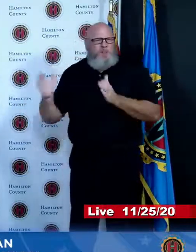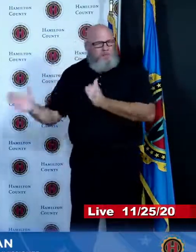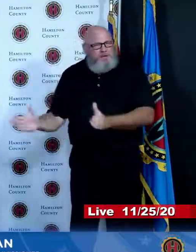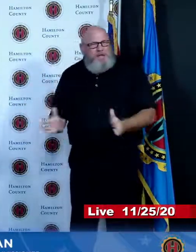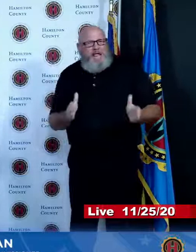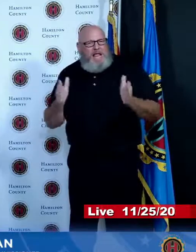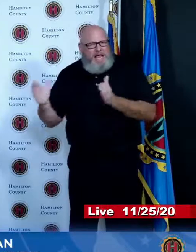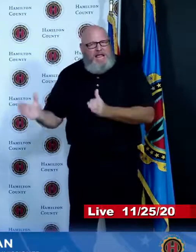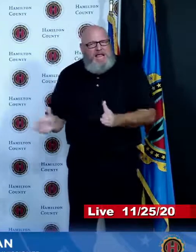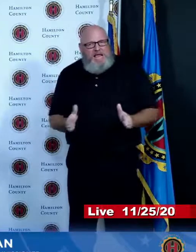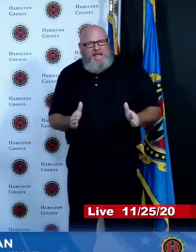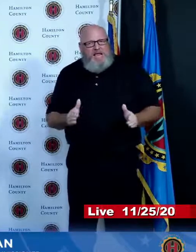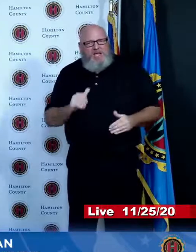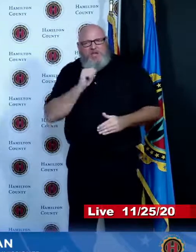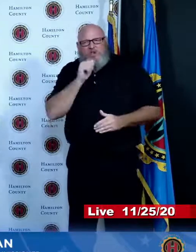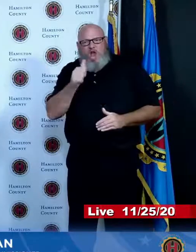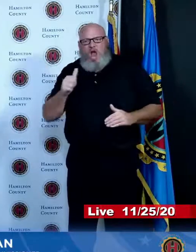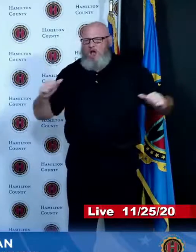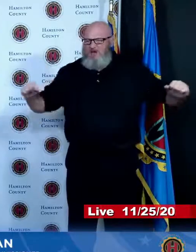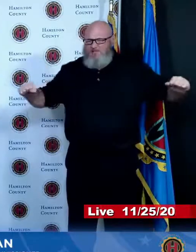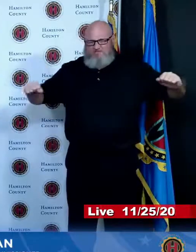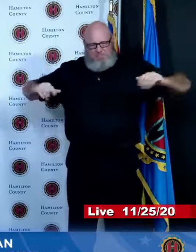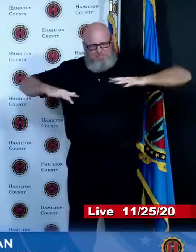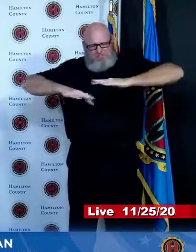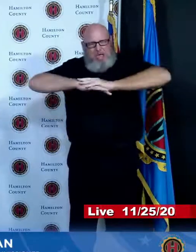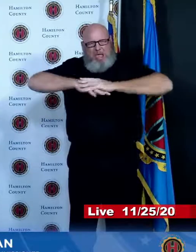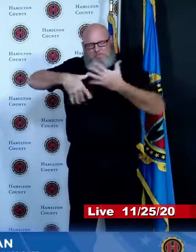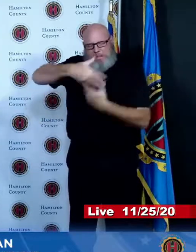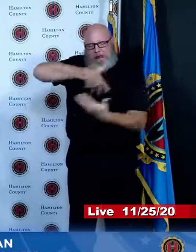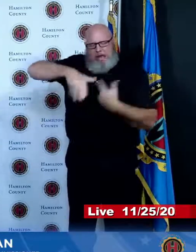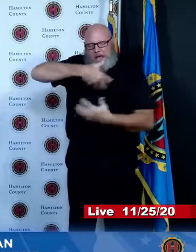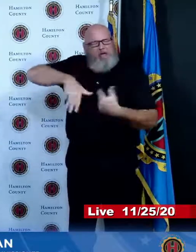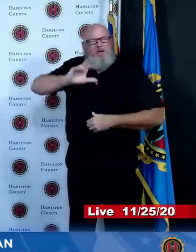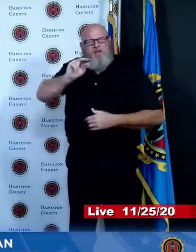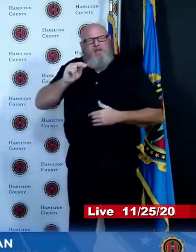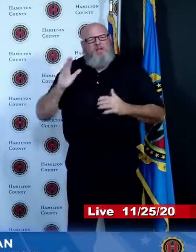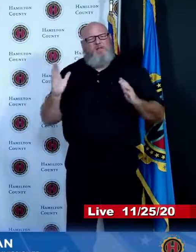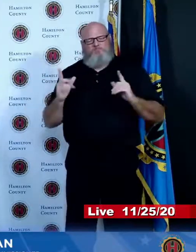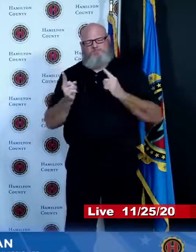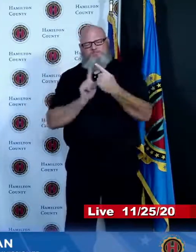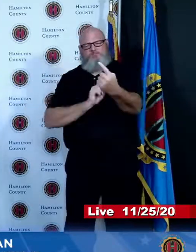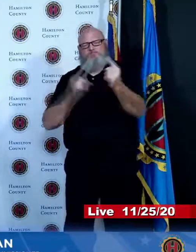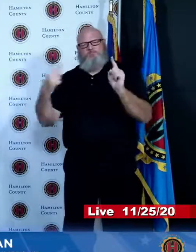minimize the number of people try and do things outside and please wear a mask even if you decide